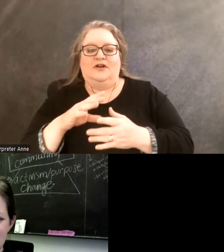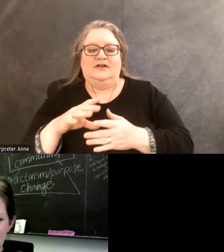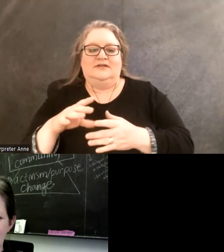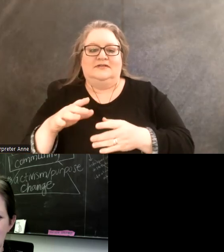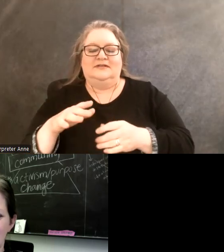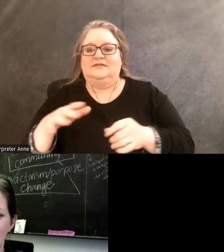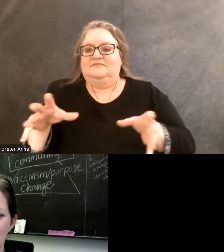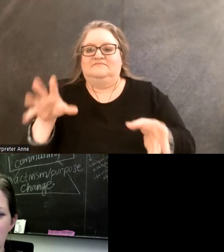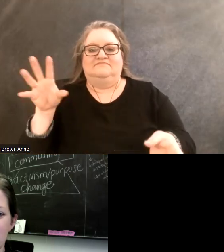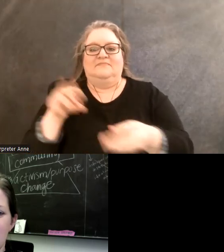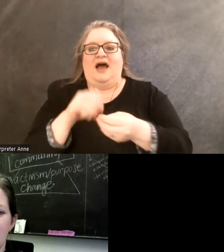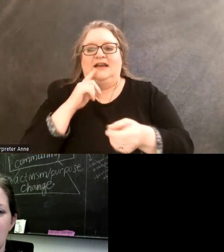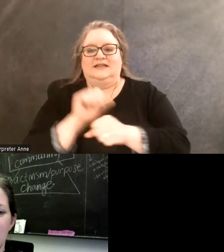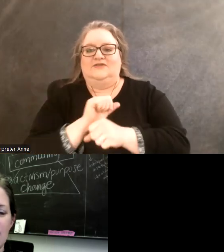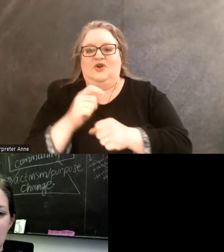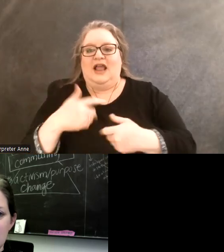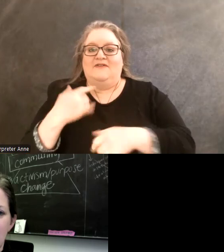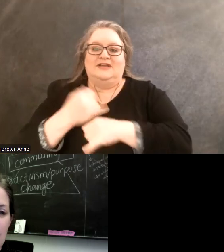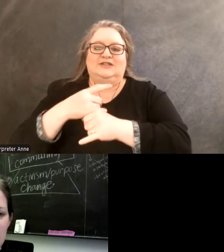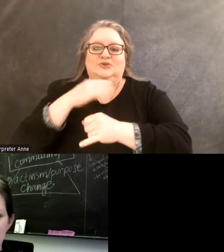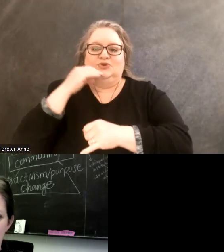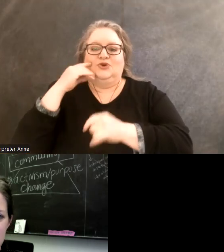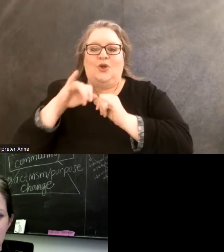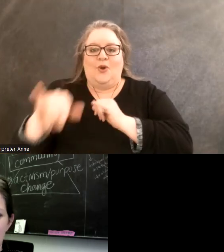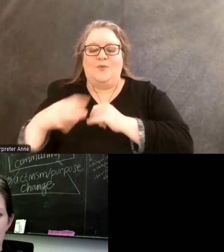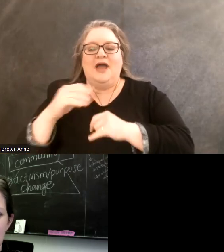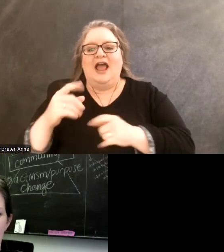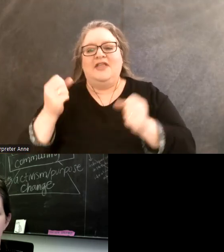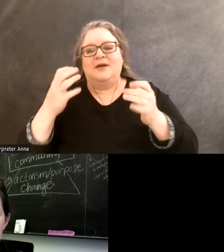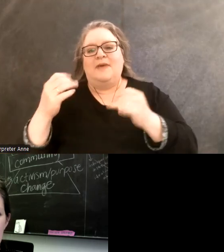an institutional home, and then a bunch of disability arts and